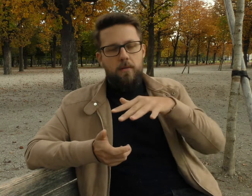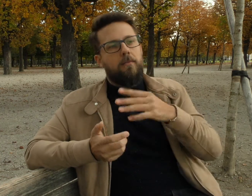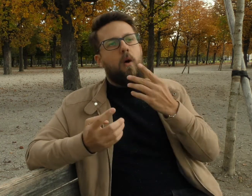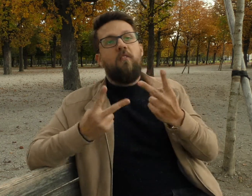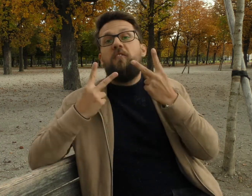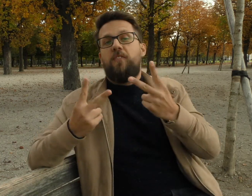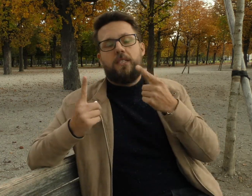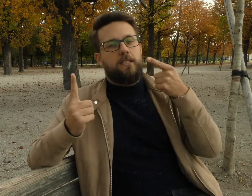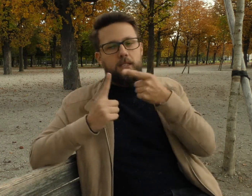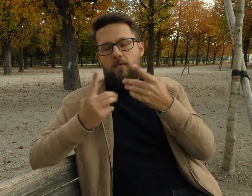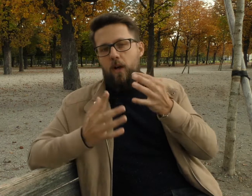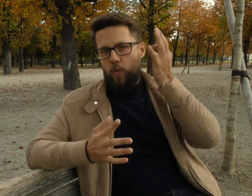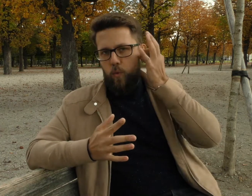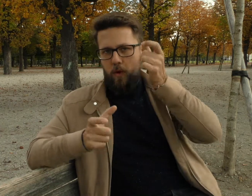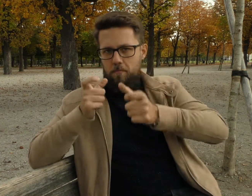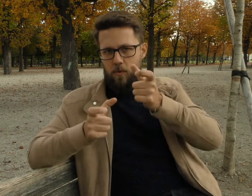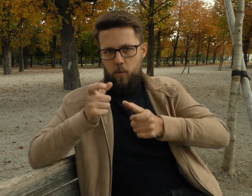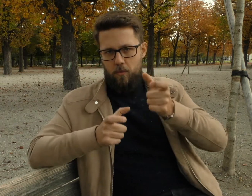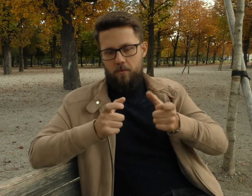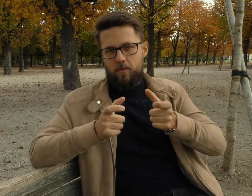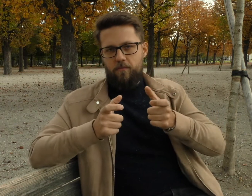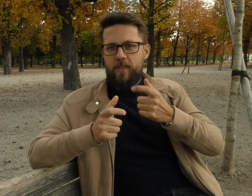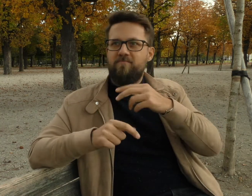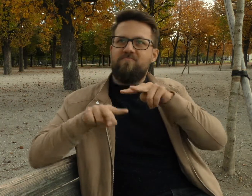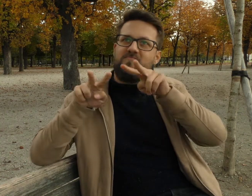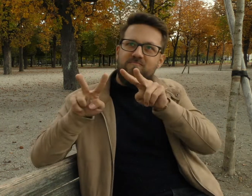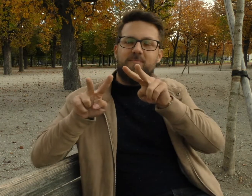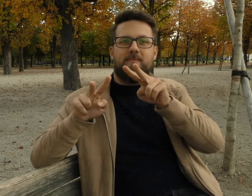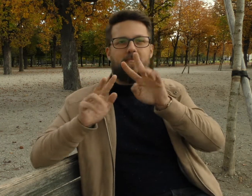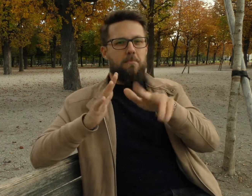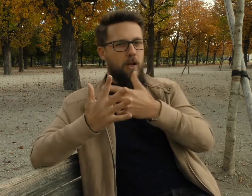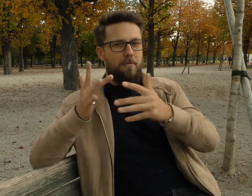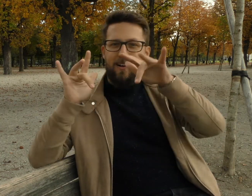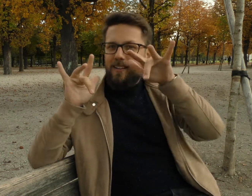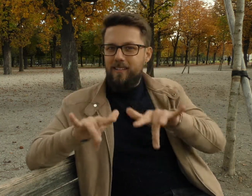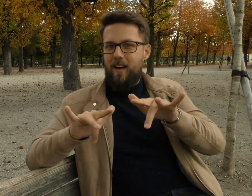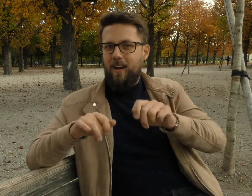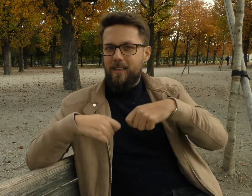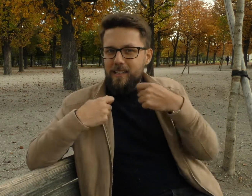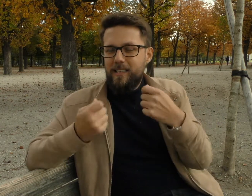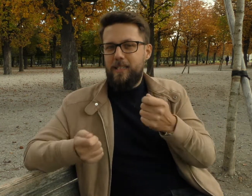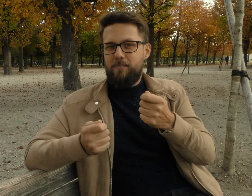Hearing people are an important target group. When they see that sign language also exists